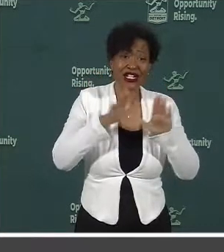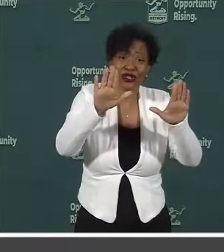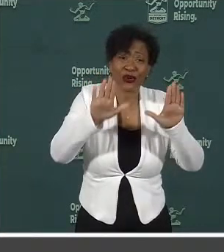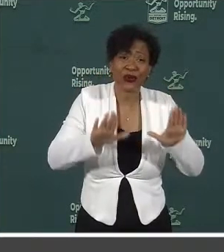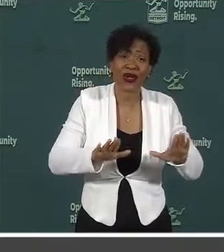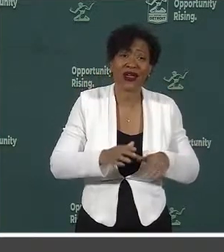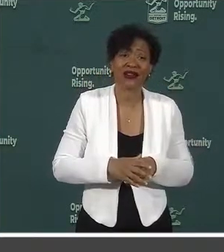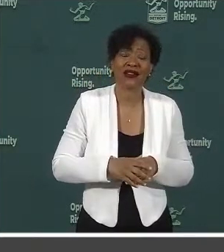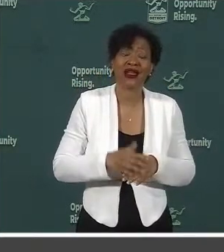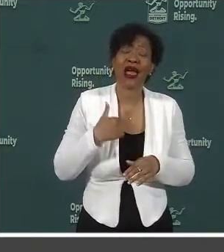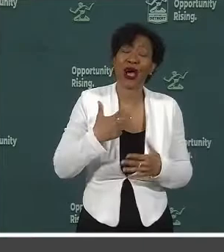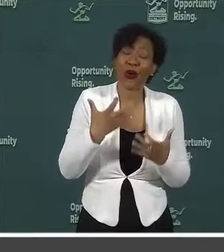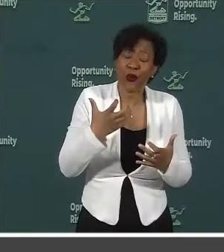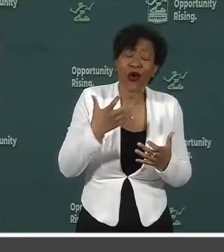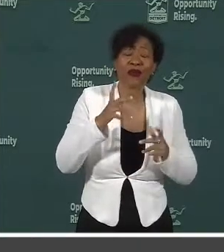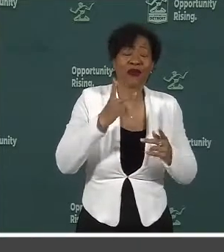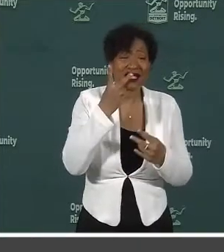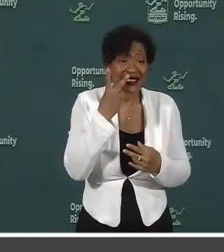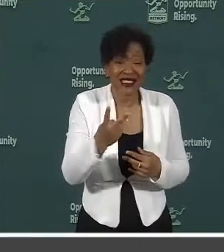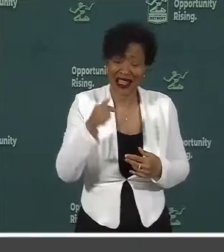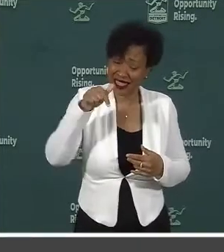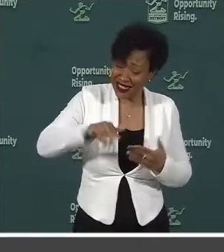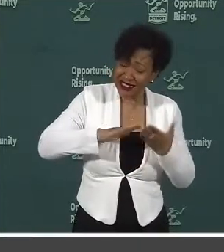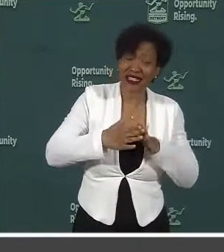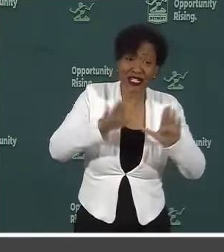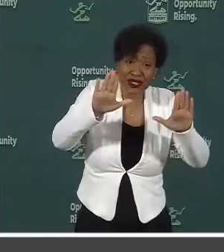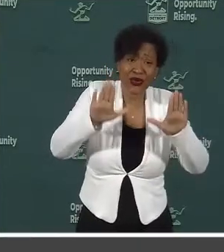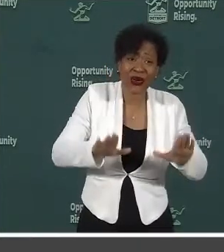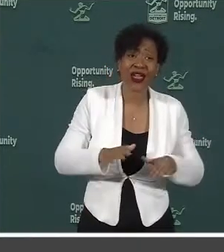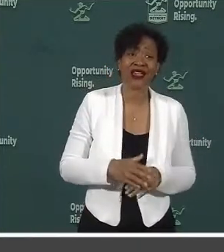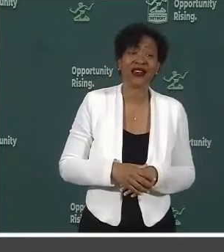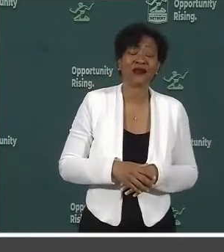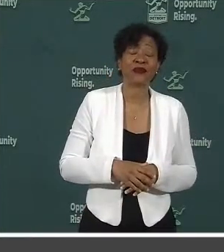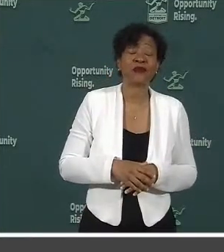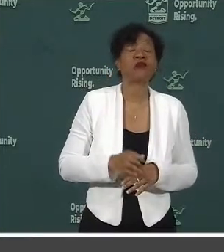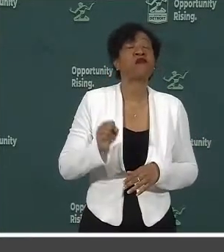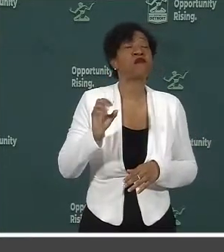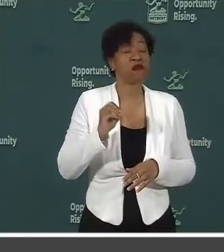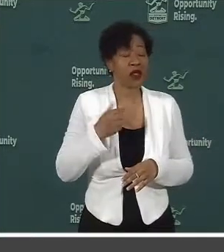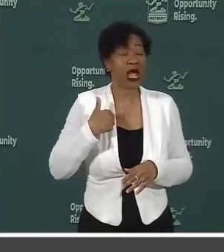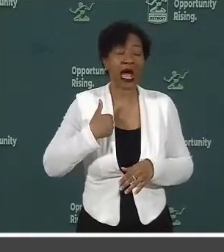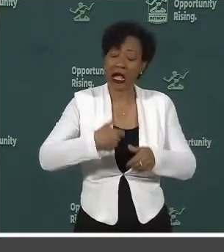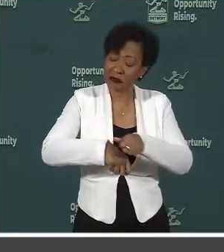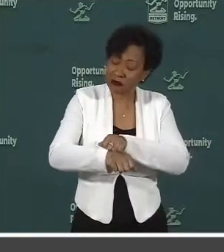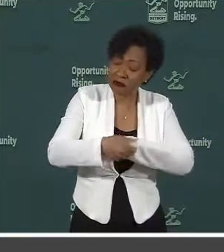AS A GREAT CITY AND SO WE STARTED >> OUT LOOKING AT THIS AND AND THE INTERESTING THING